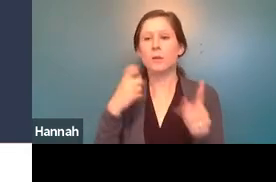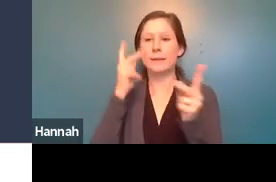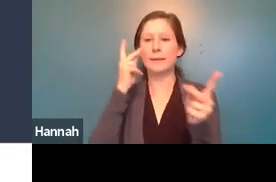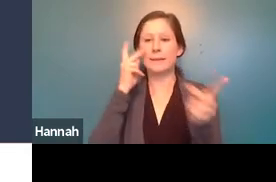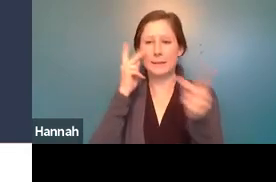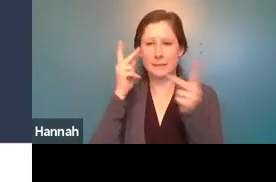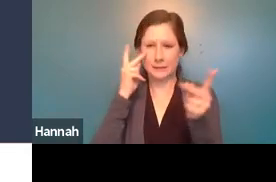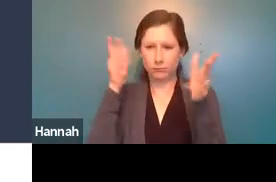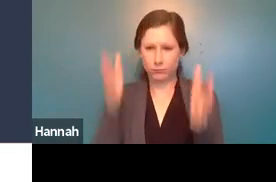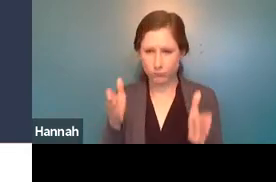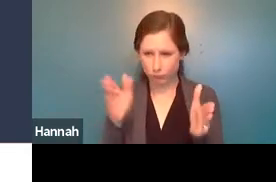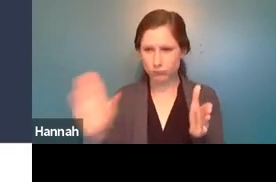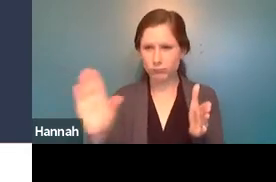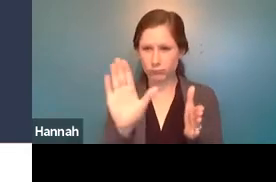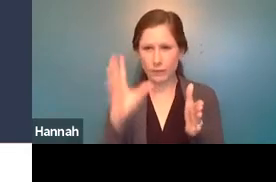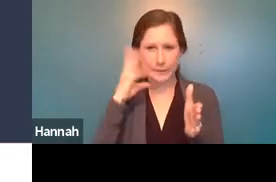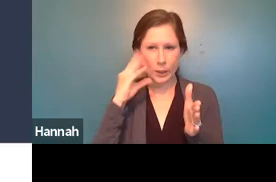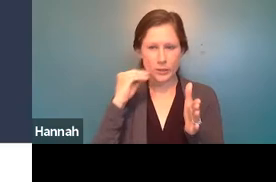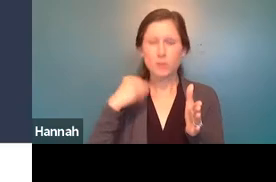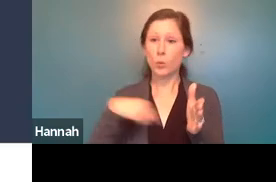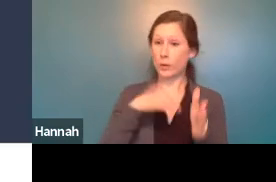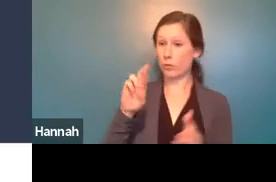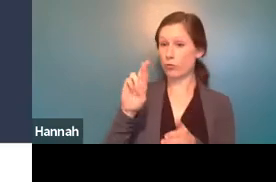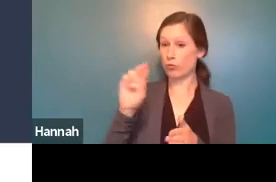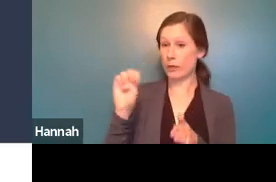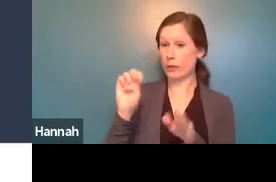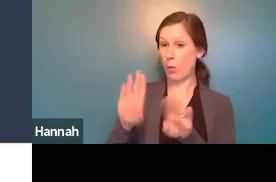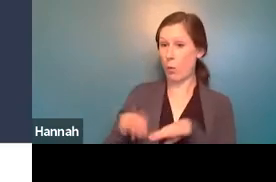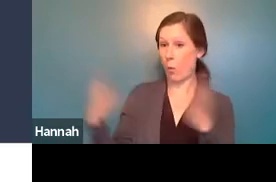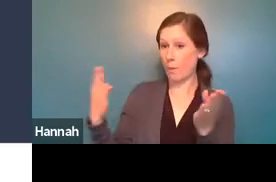when we do reopen and we are likely to have to still